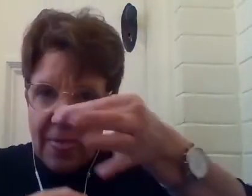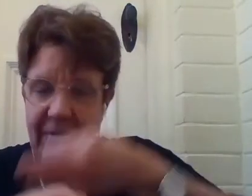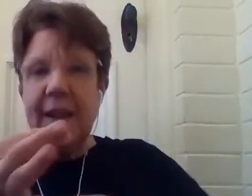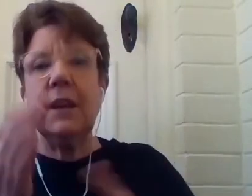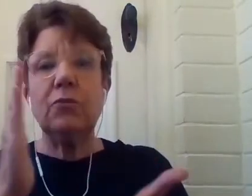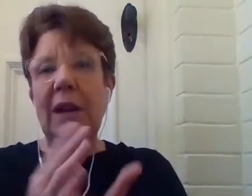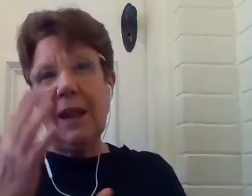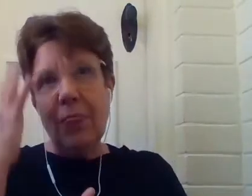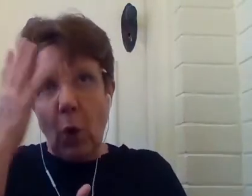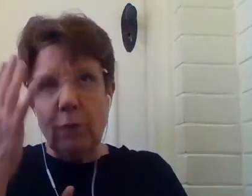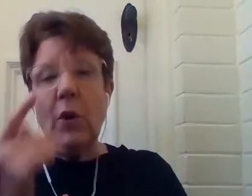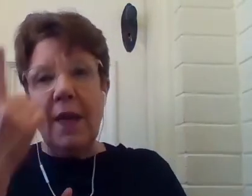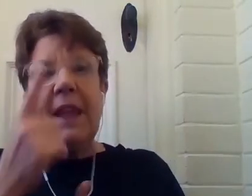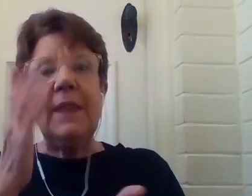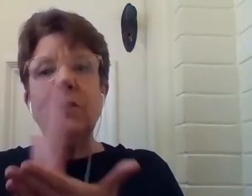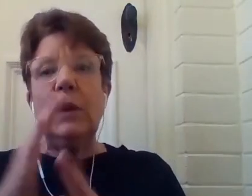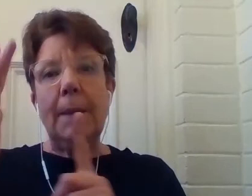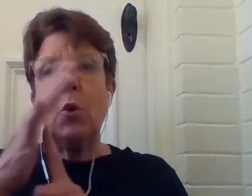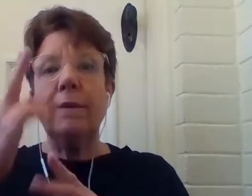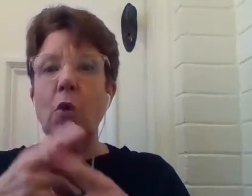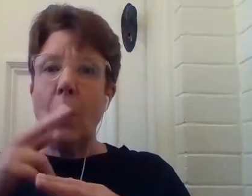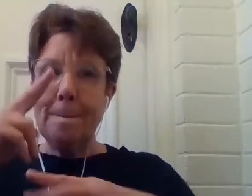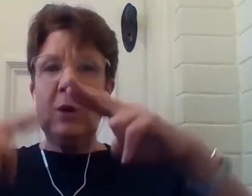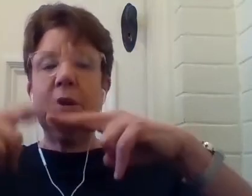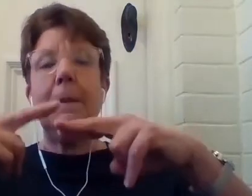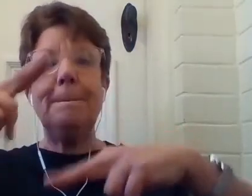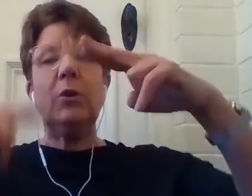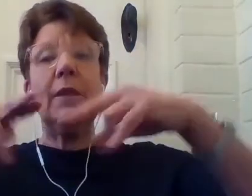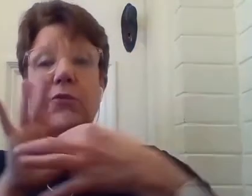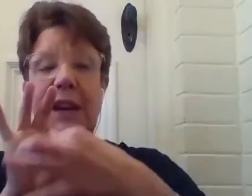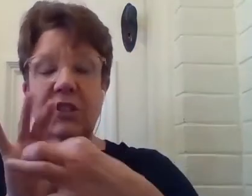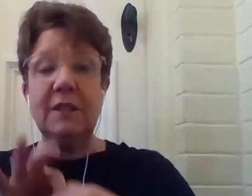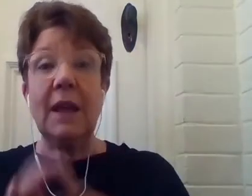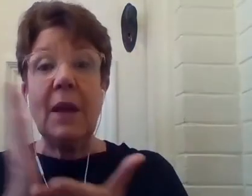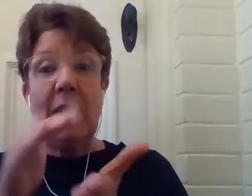relationships. >> FRANCES: Great. That's super helpful. Actually, a